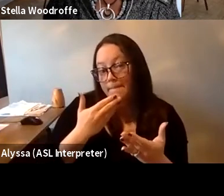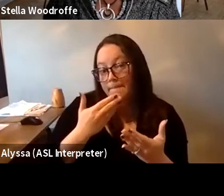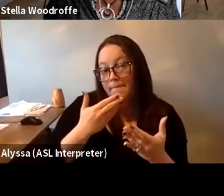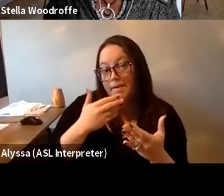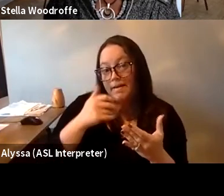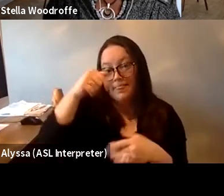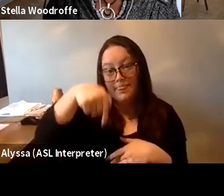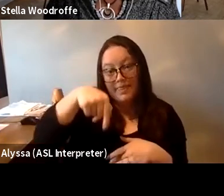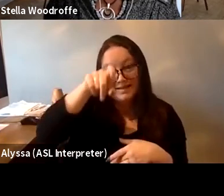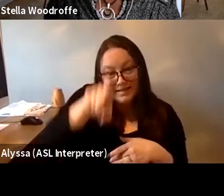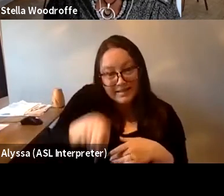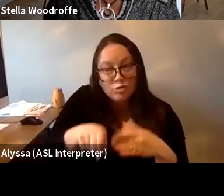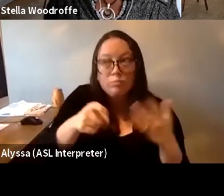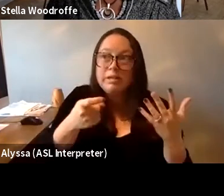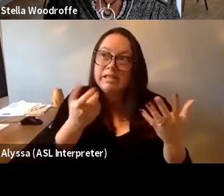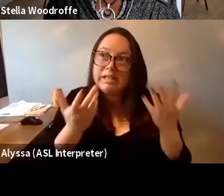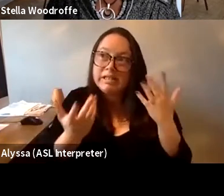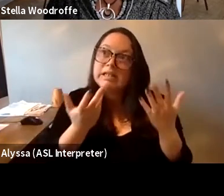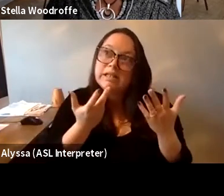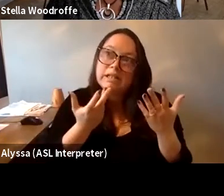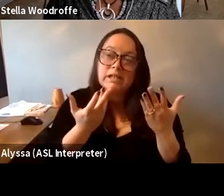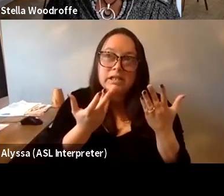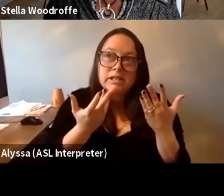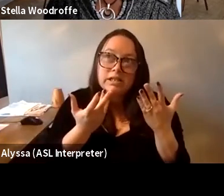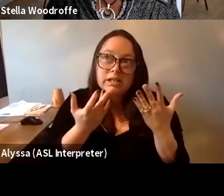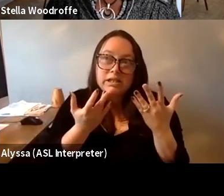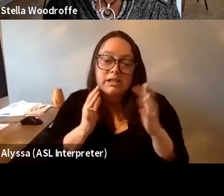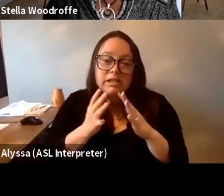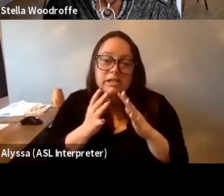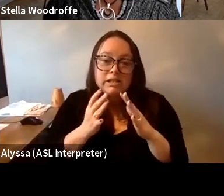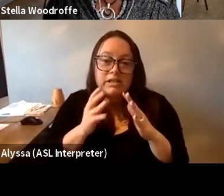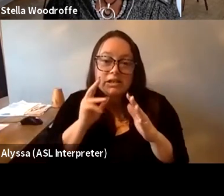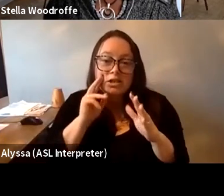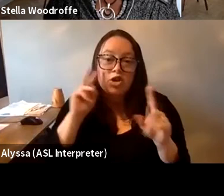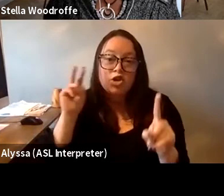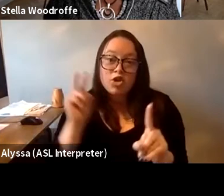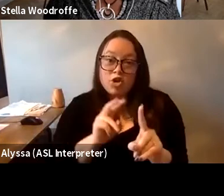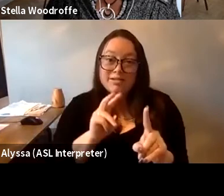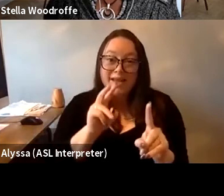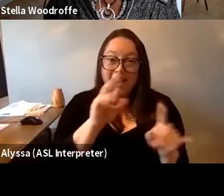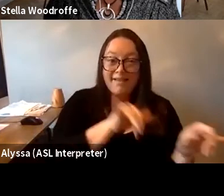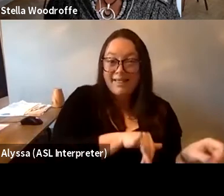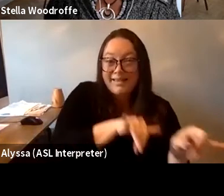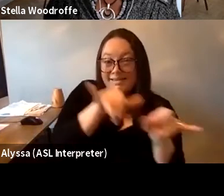almost, you know, looked at like an epidemic of some kind and